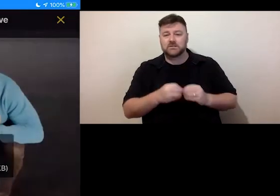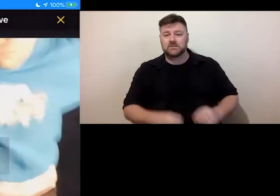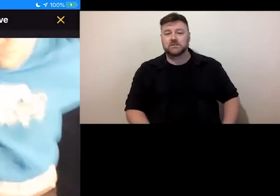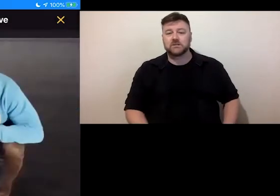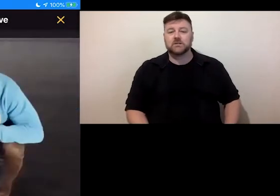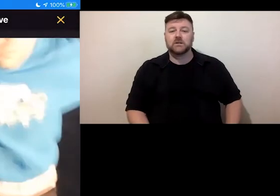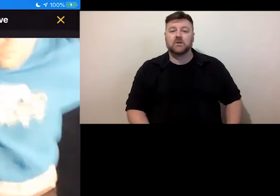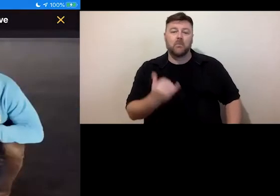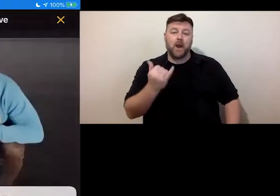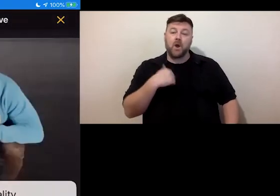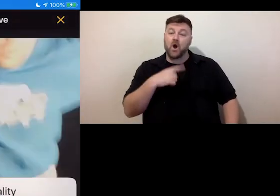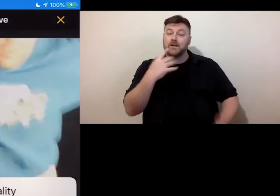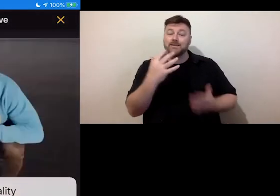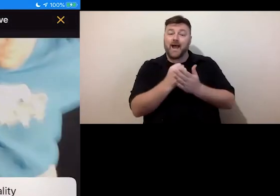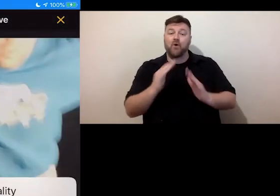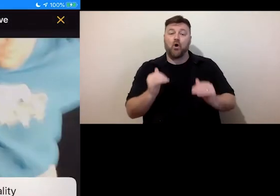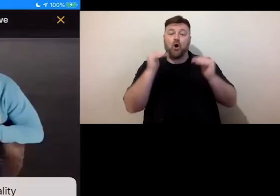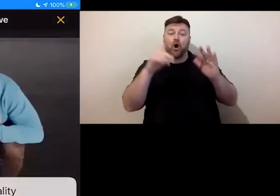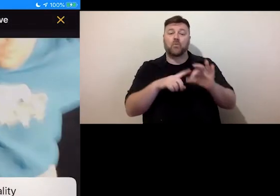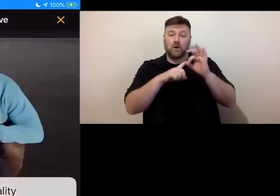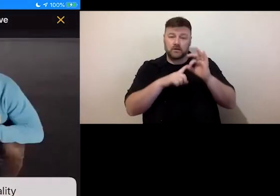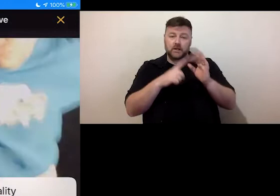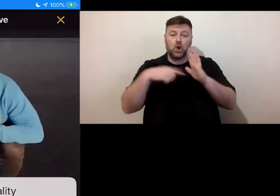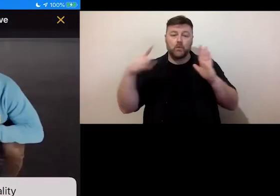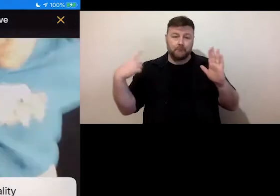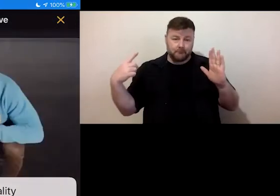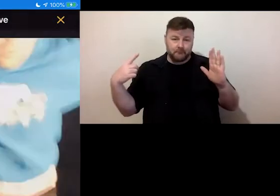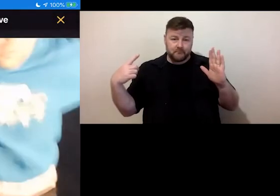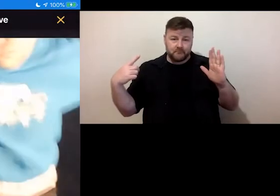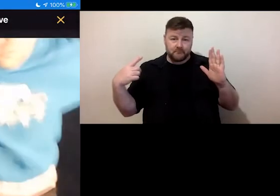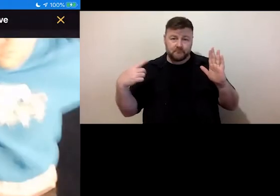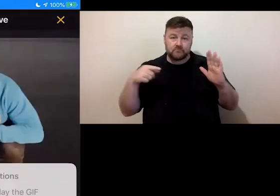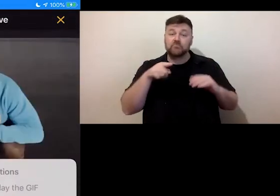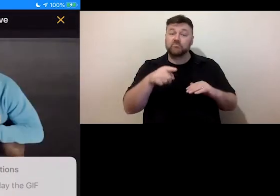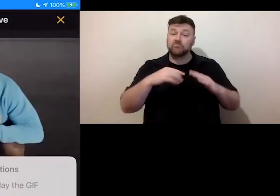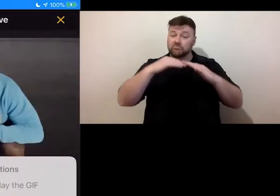save - high quality - loop forever, still below 500 kilobytes, which